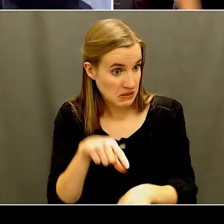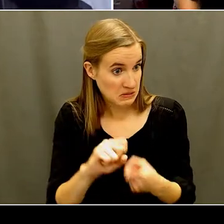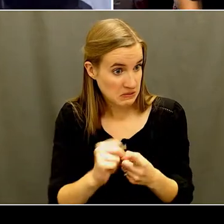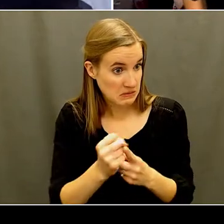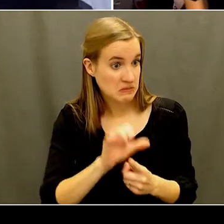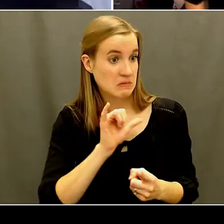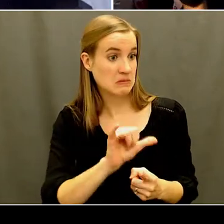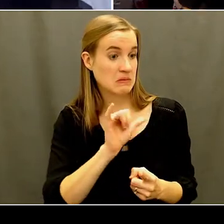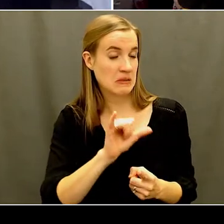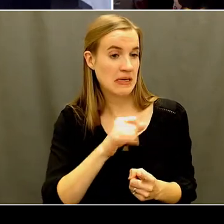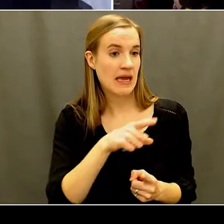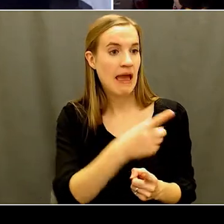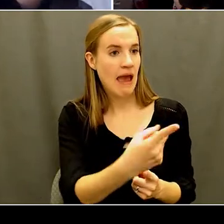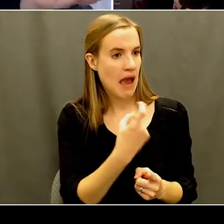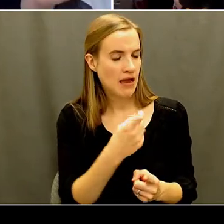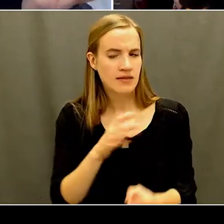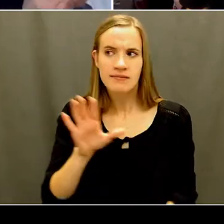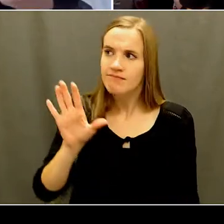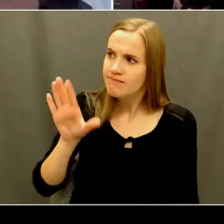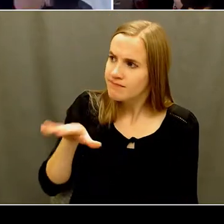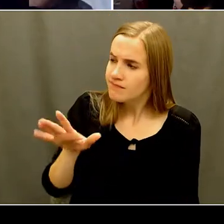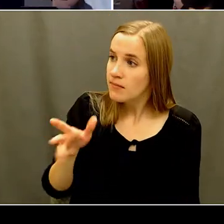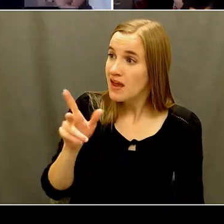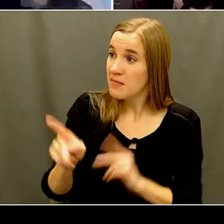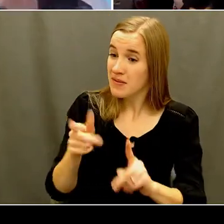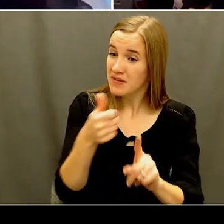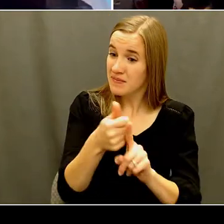And so at the end of this conversation, he was just like, Look, I